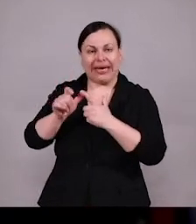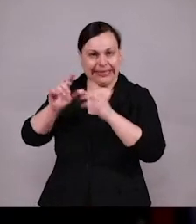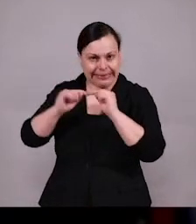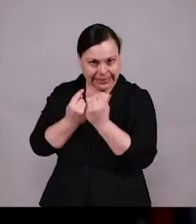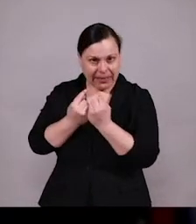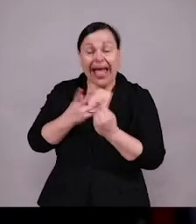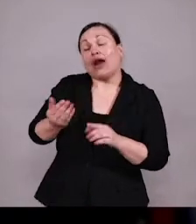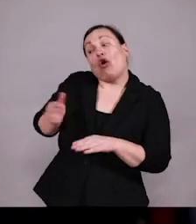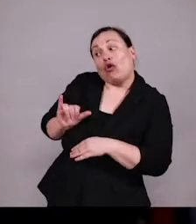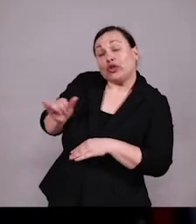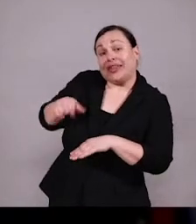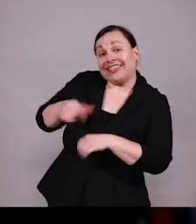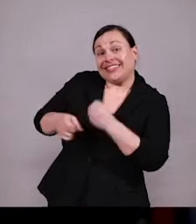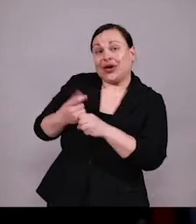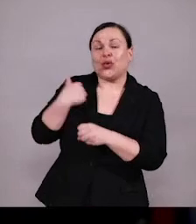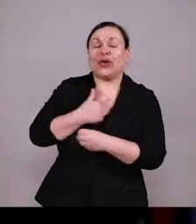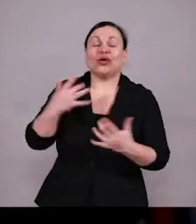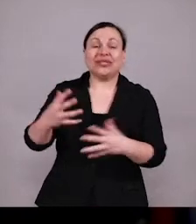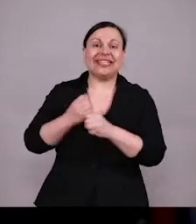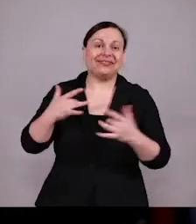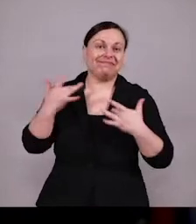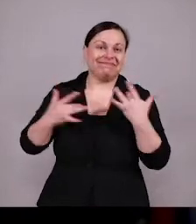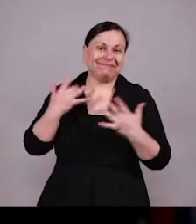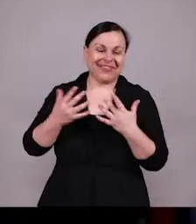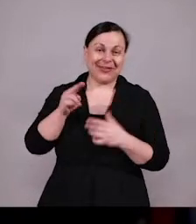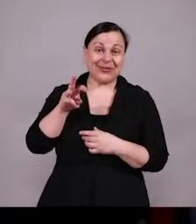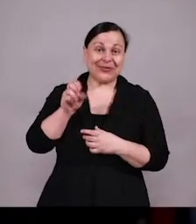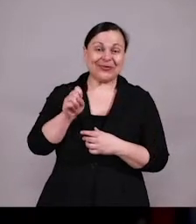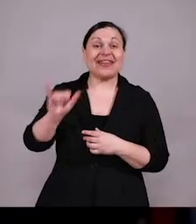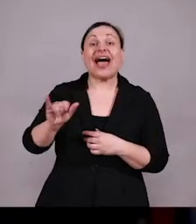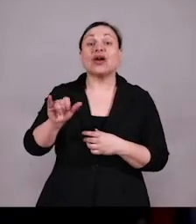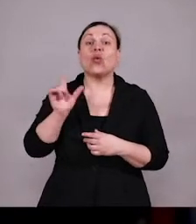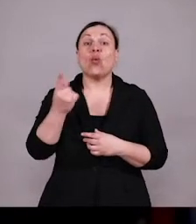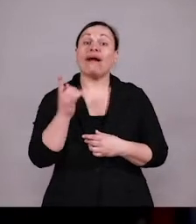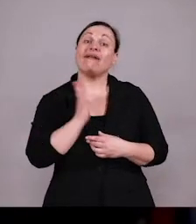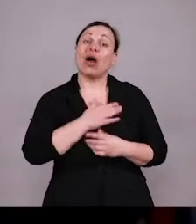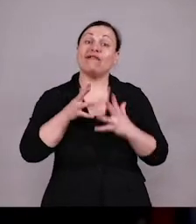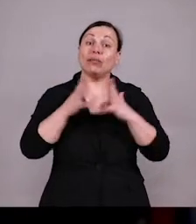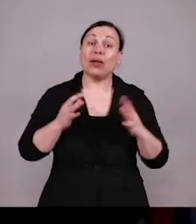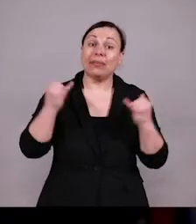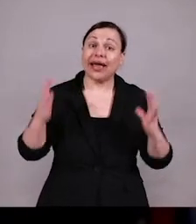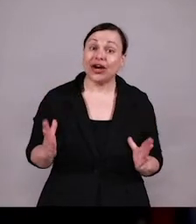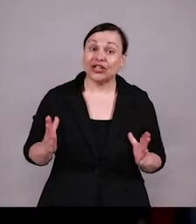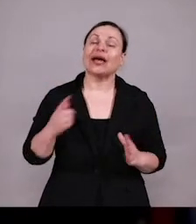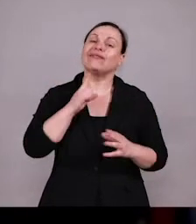we received the exciting news that Lobo offensive lineman Teton Saltes had been selected to receive